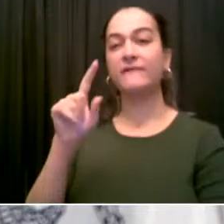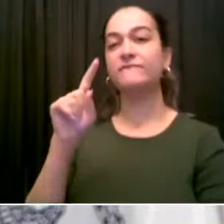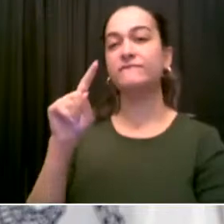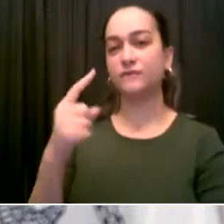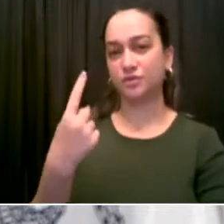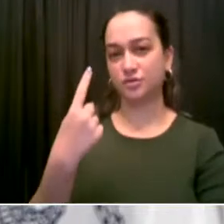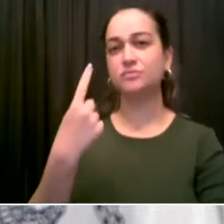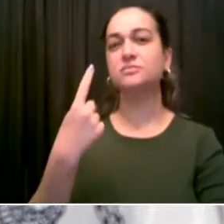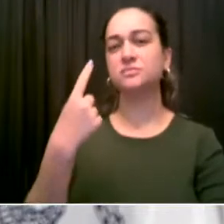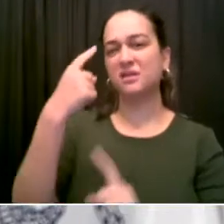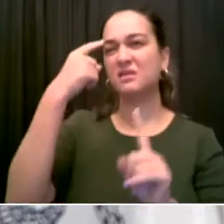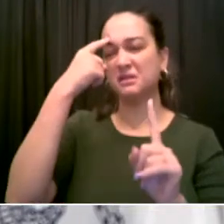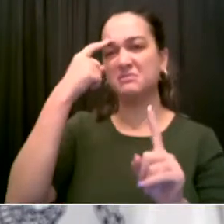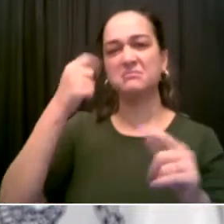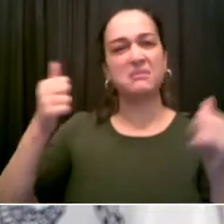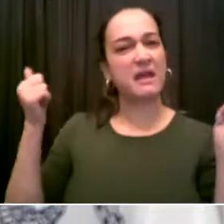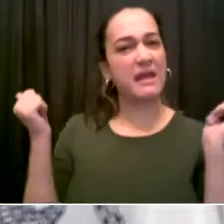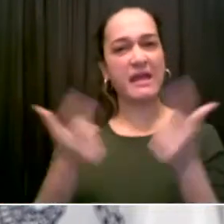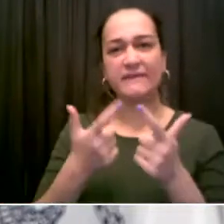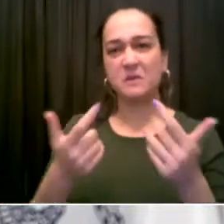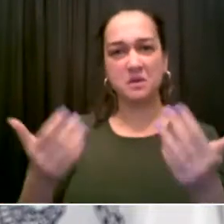I MEANT IT AND I LIBEEVE IN